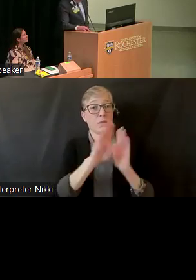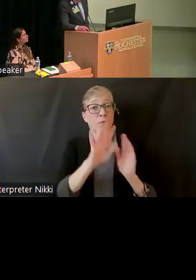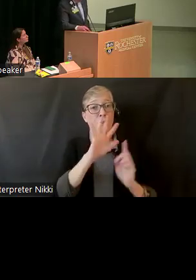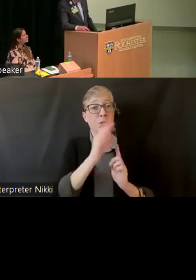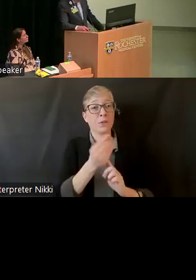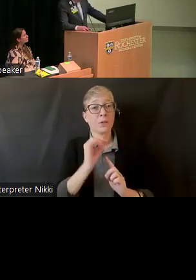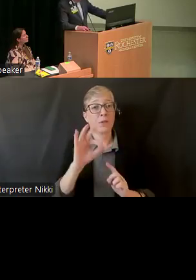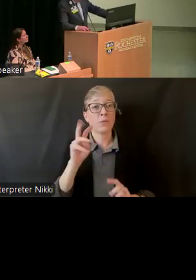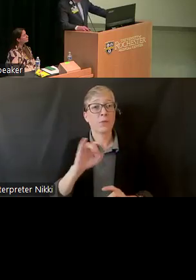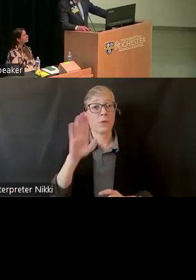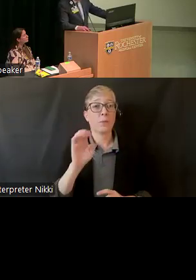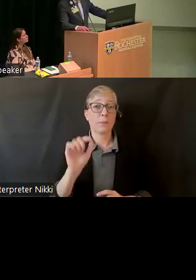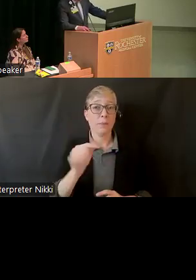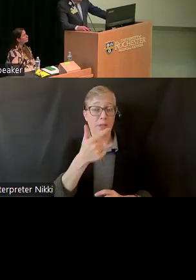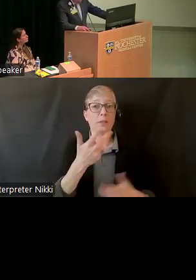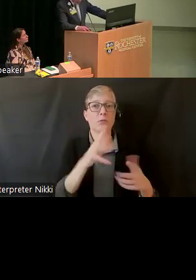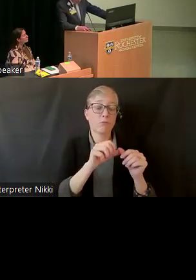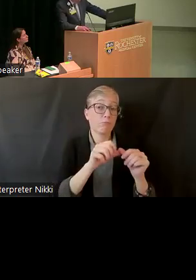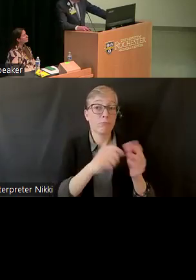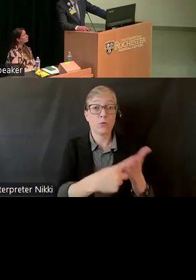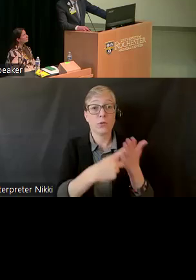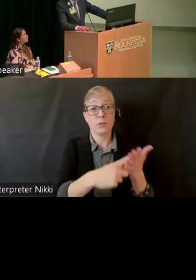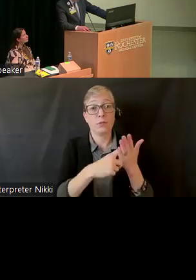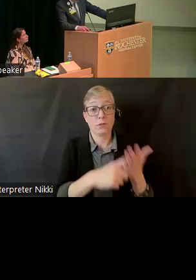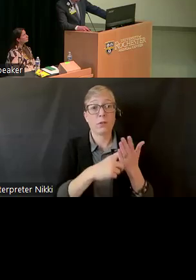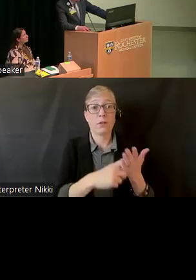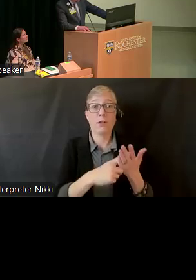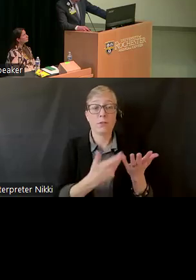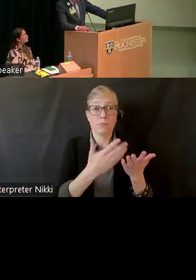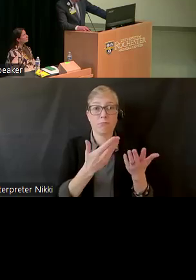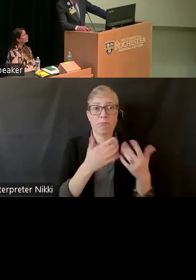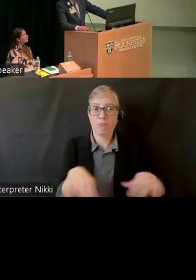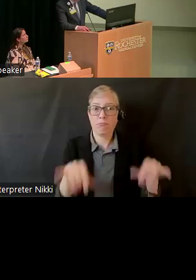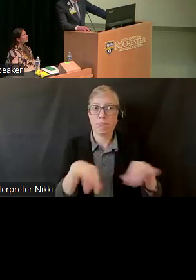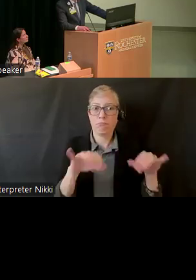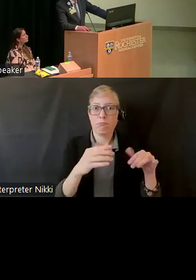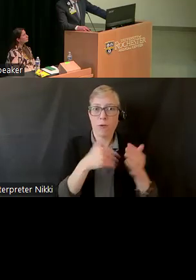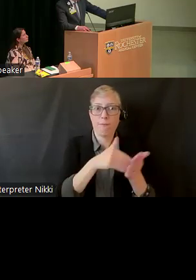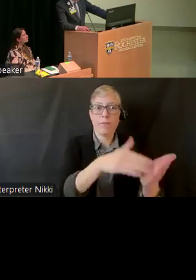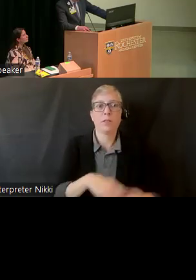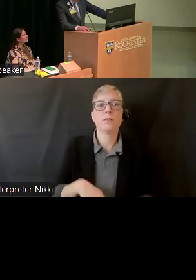the forefront from one of Dr for Lanahan's first line to Lanahan videos to reminders of our program